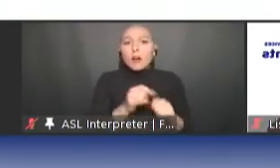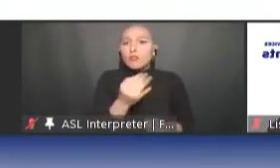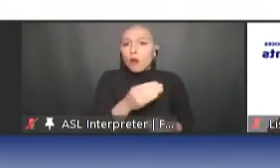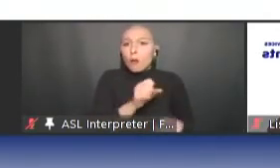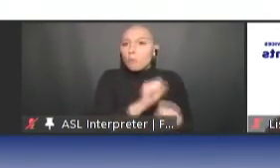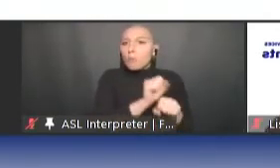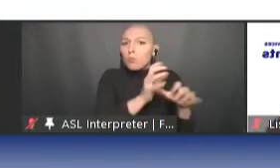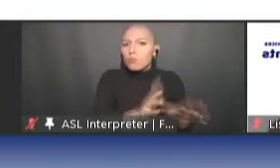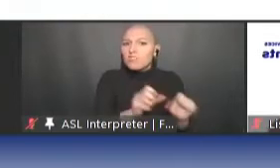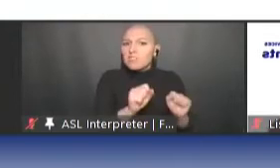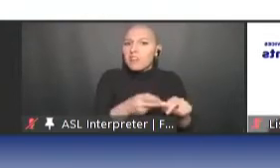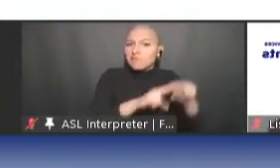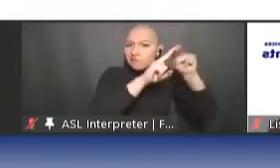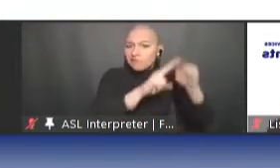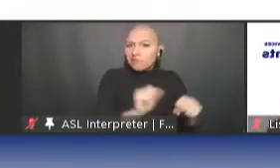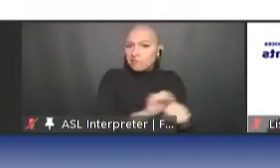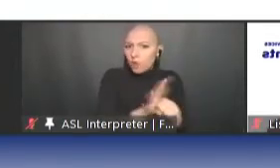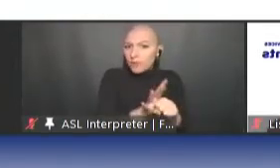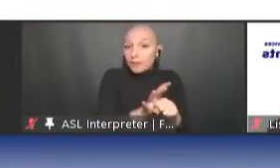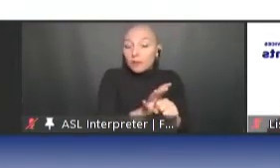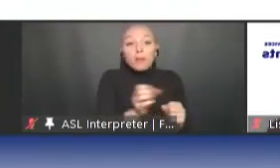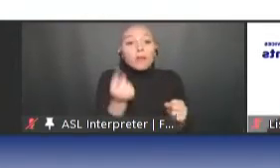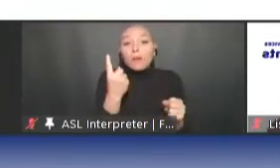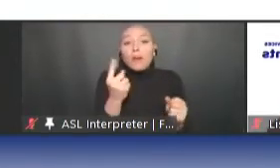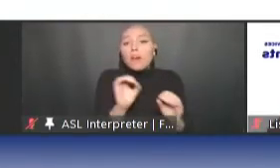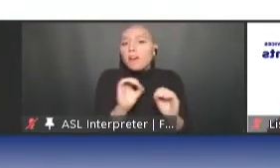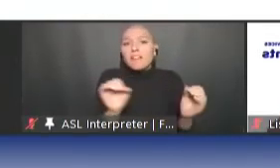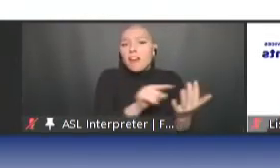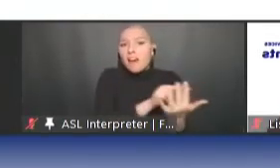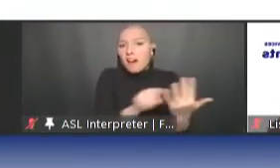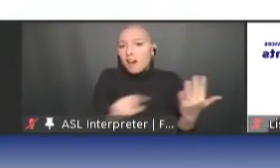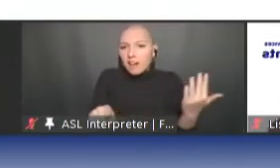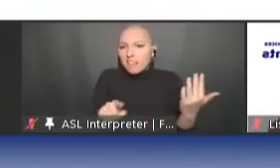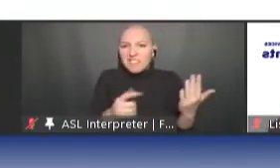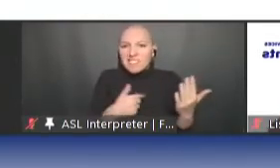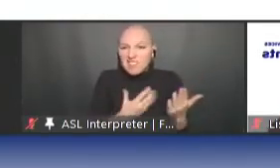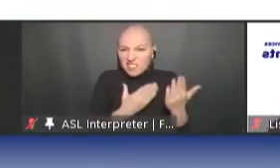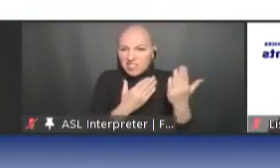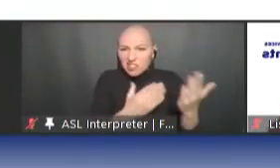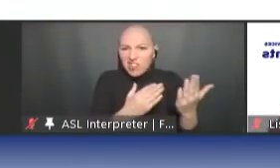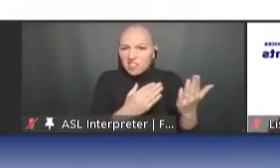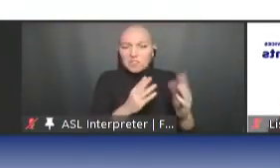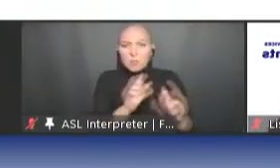that I list here is mutually exclusive. The first is improving access. Early in the U.S.